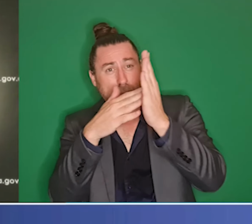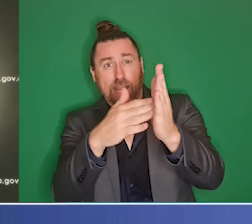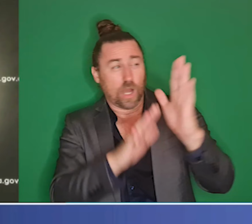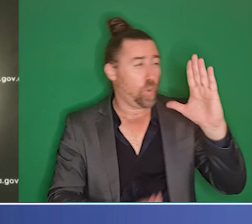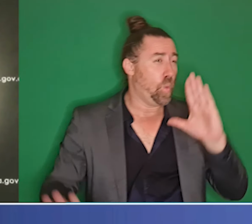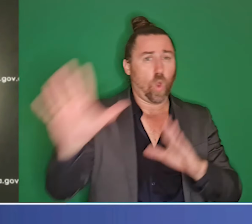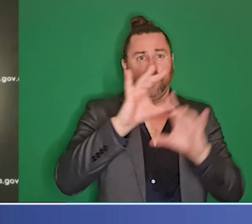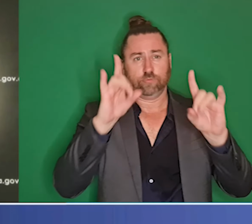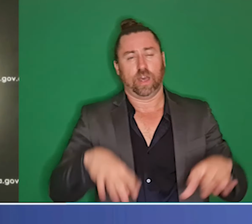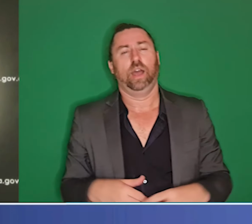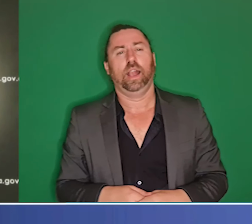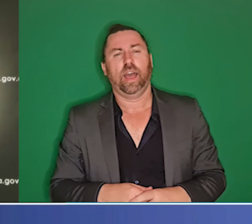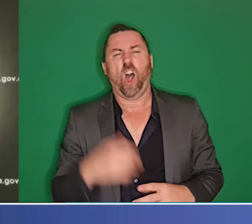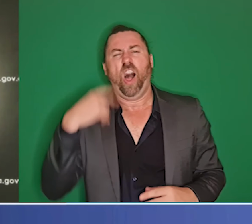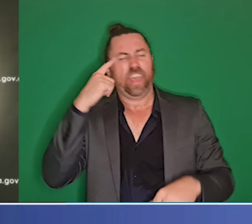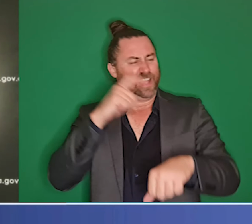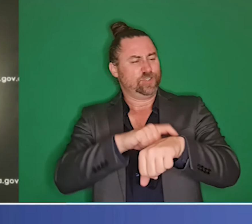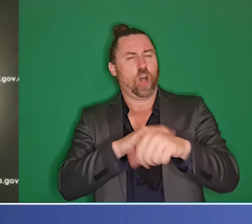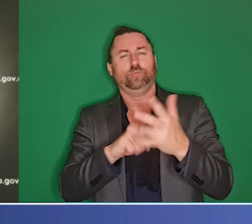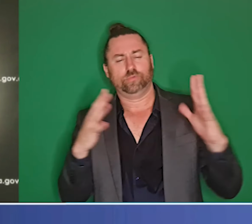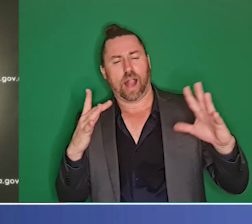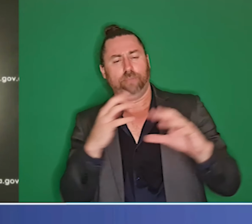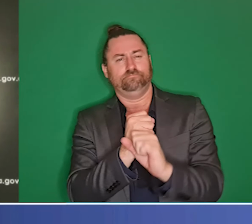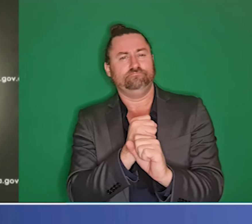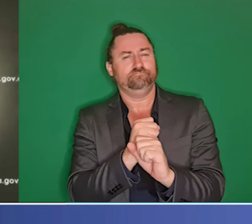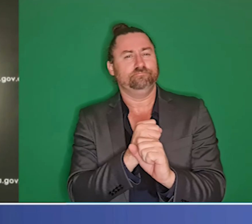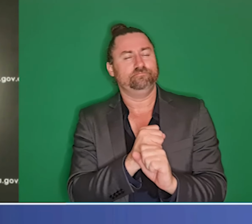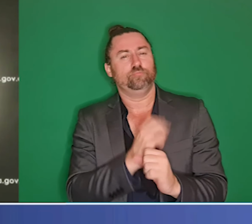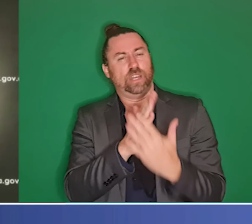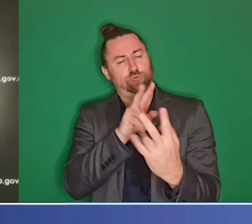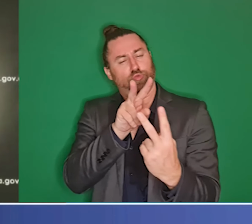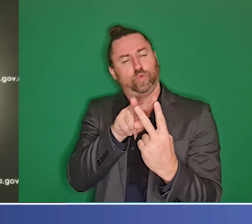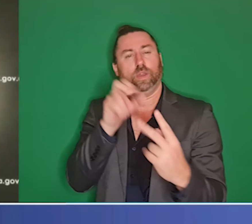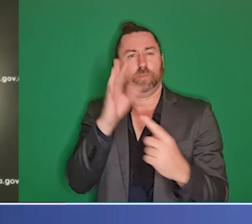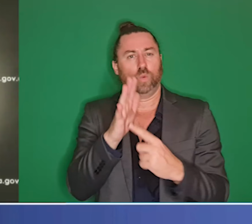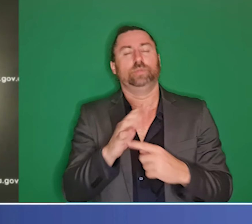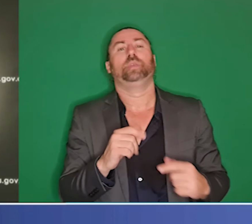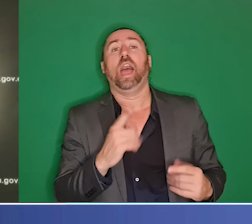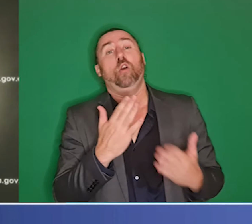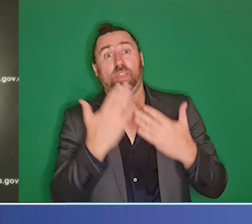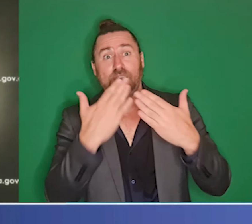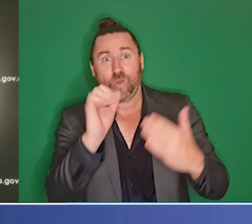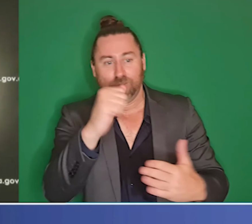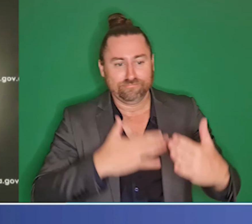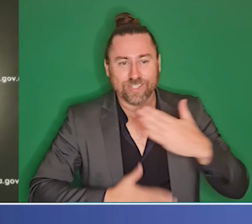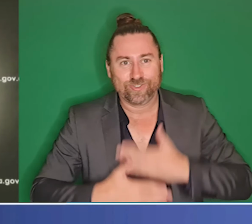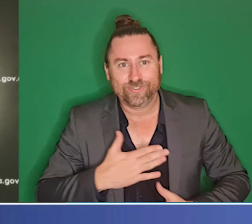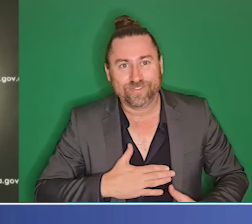So look, I'll just finish with two points, if I may. Firstly, by the way, thank you for your patience. It's been long.